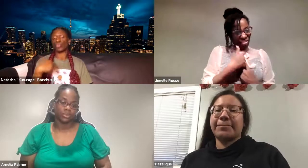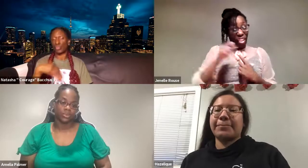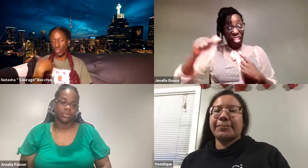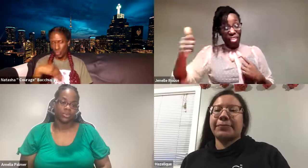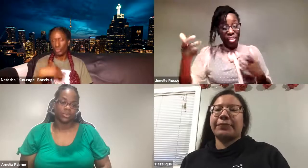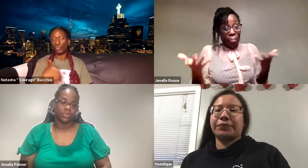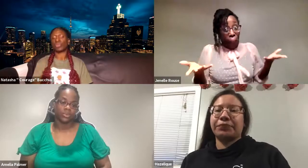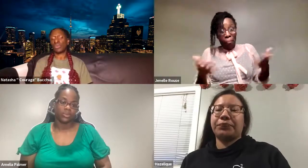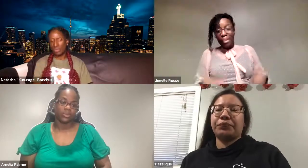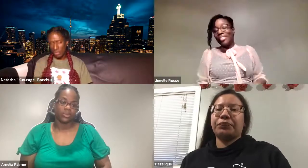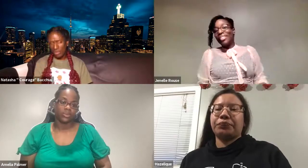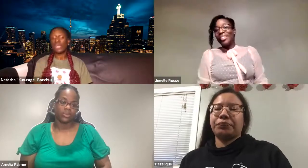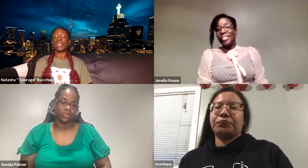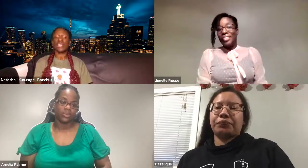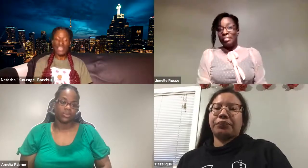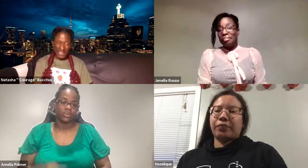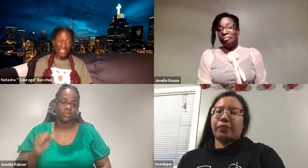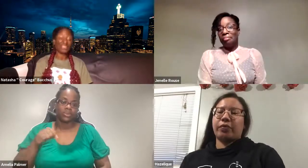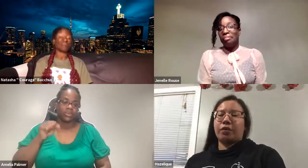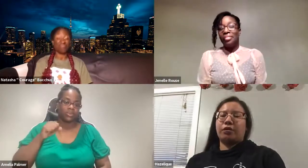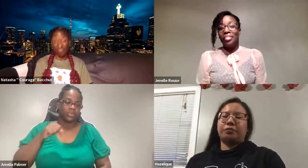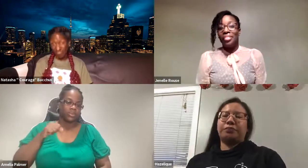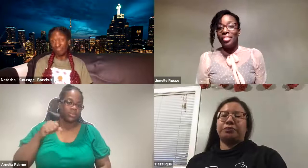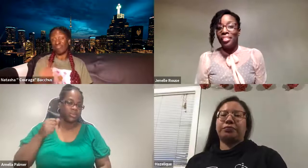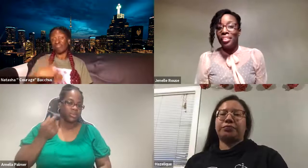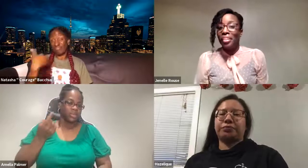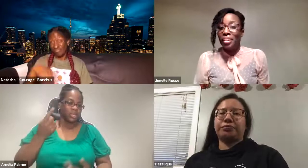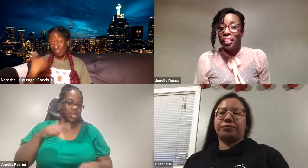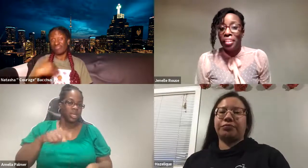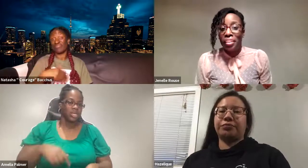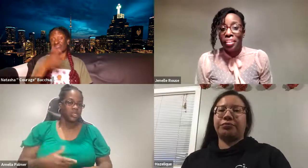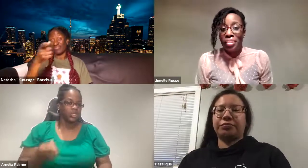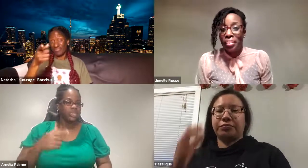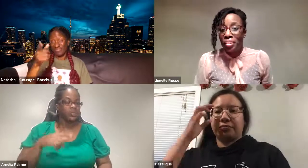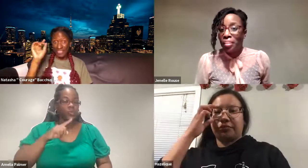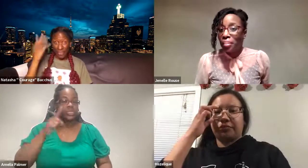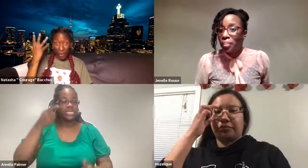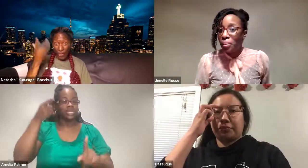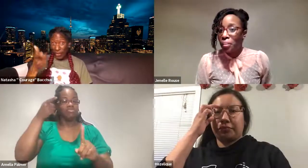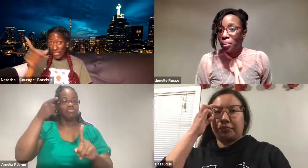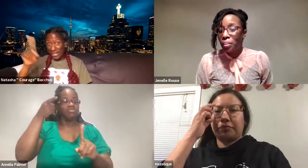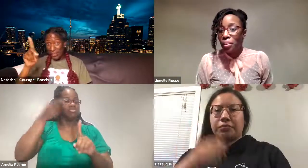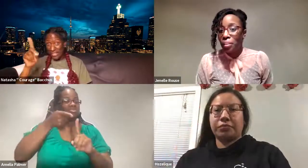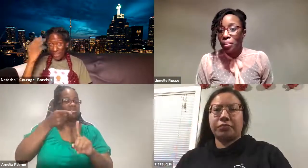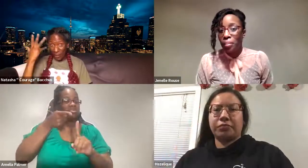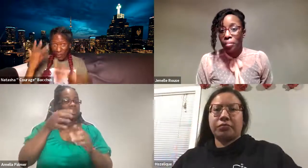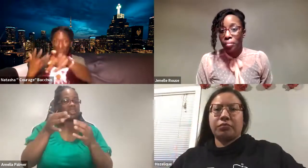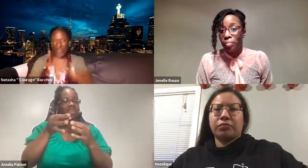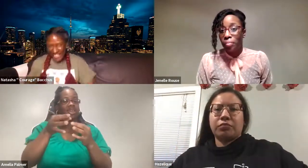begins with thinking about how to decolonize that interaction so that phenomenon is very interesting - so amelia is saying